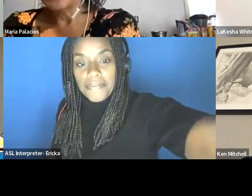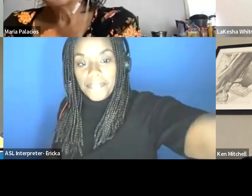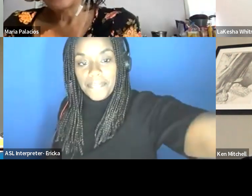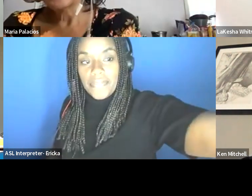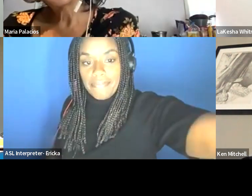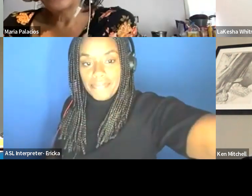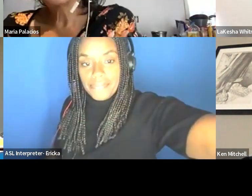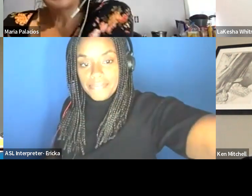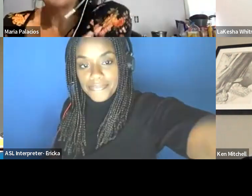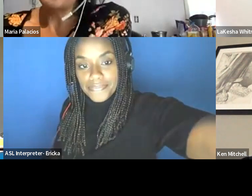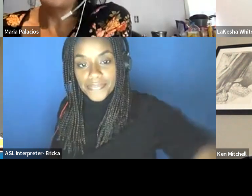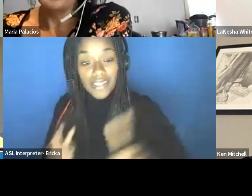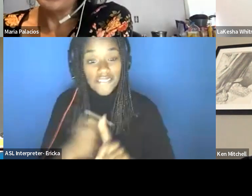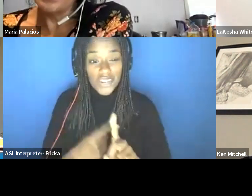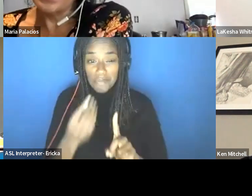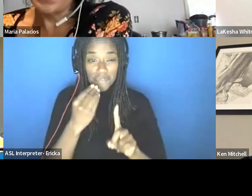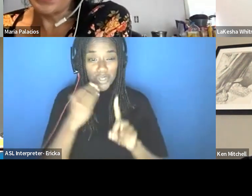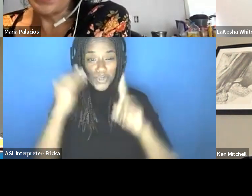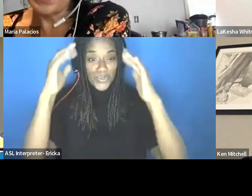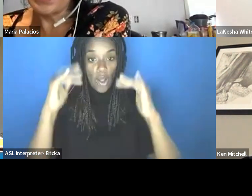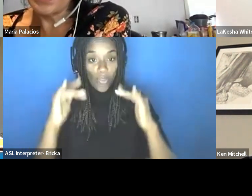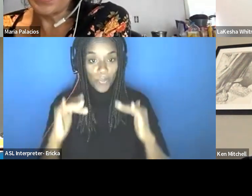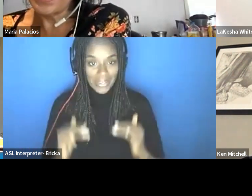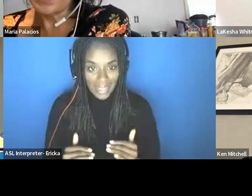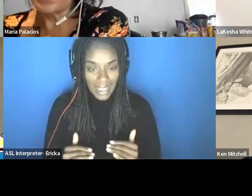You know? From food on down. You know?